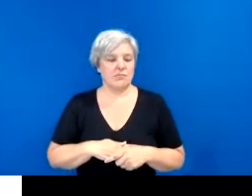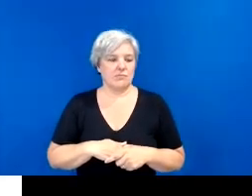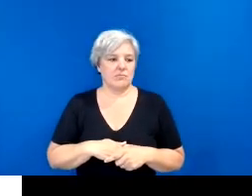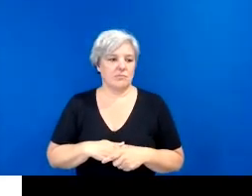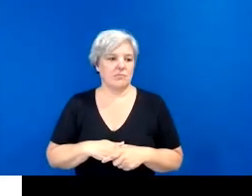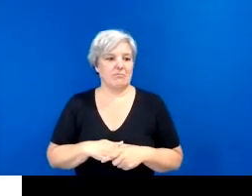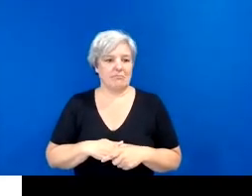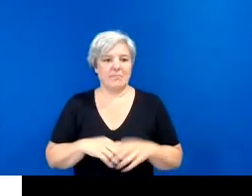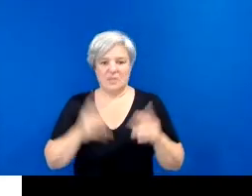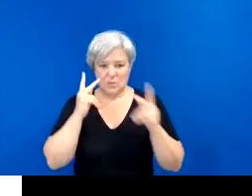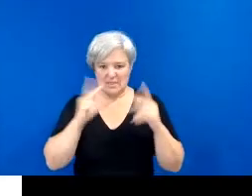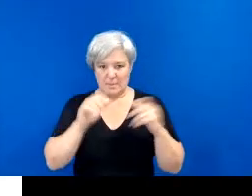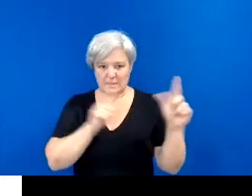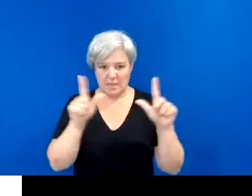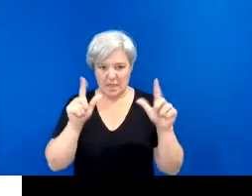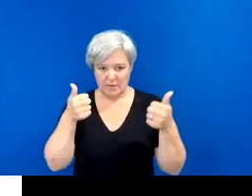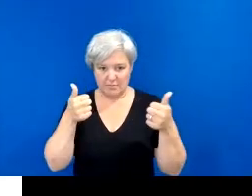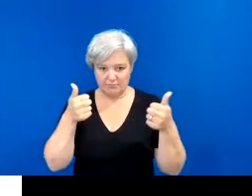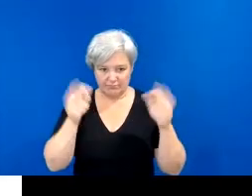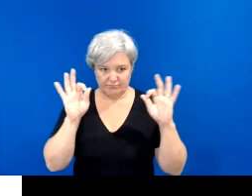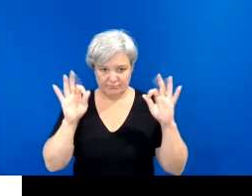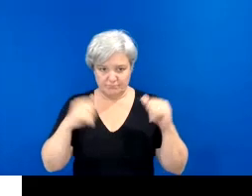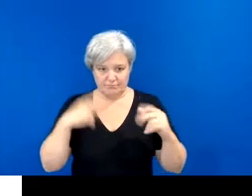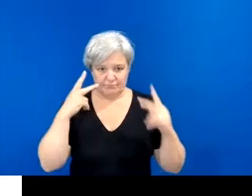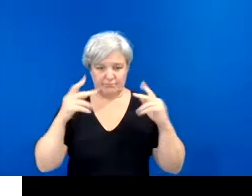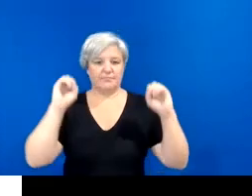I think everyone can see the slide. Right? Okay, perfect.